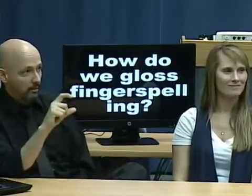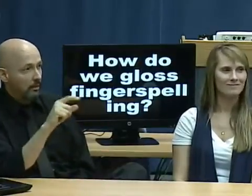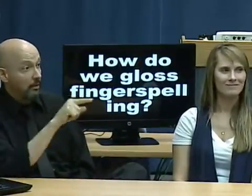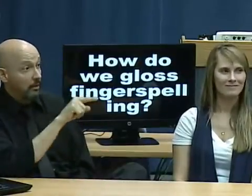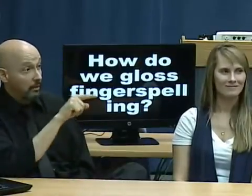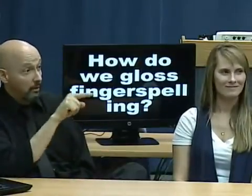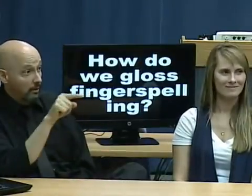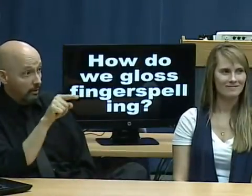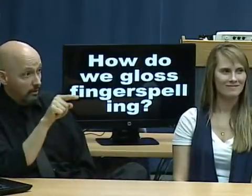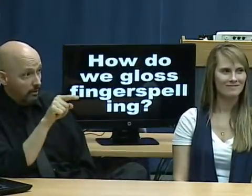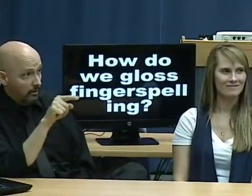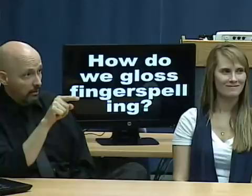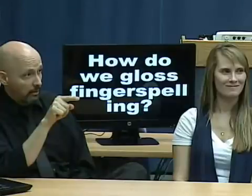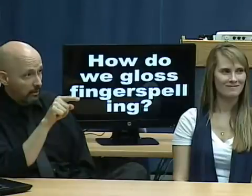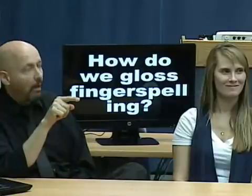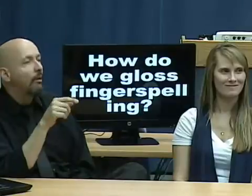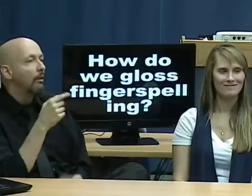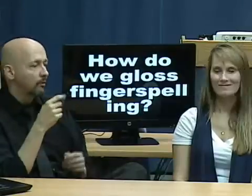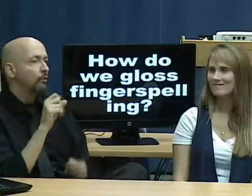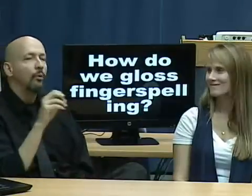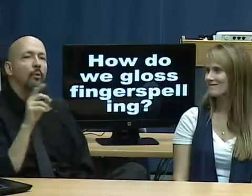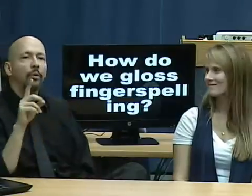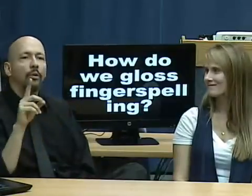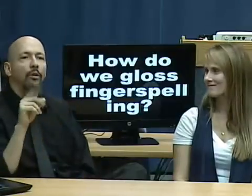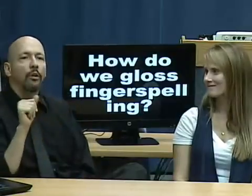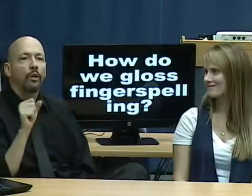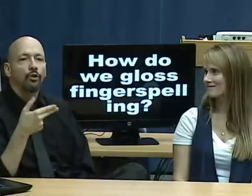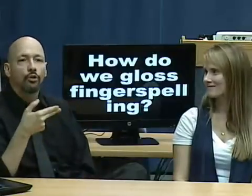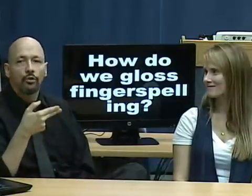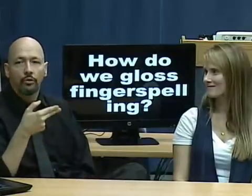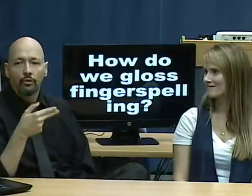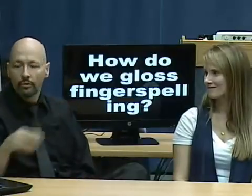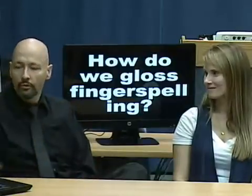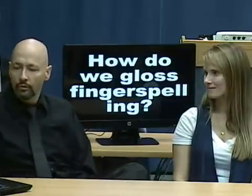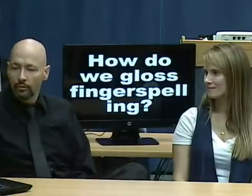Letter letter letter... with hyphens between? D-A-S-H